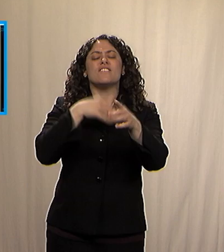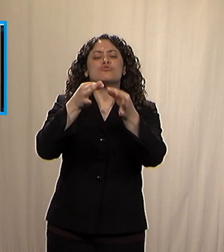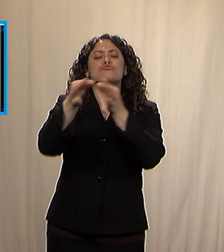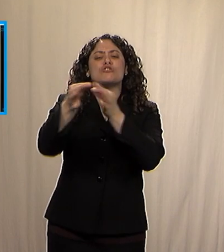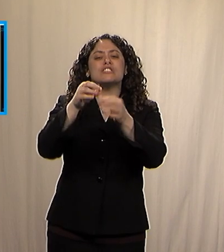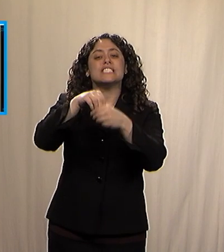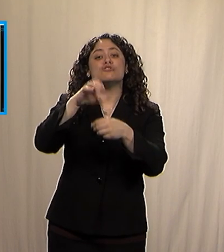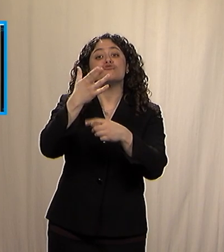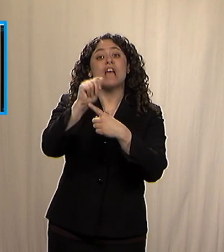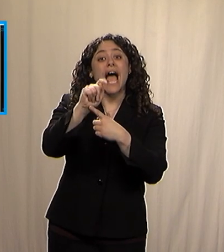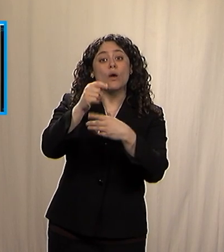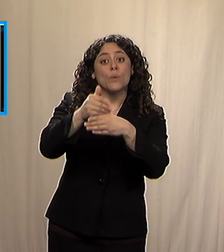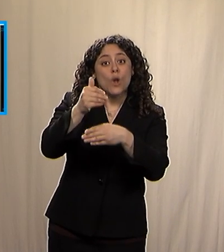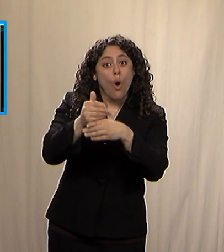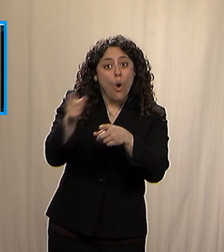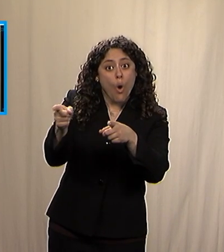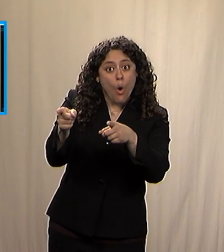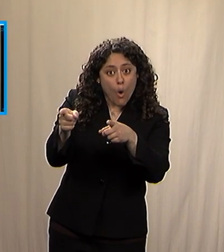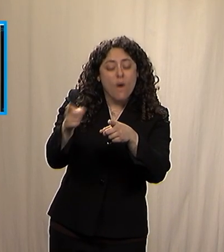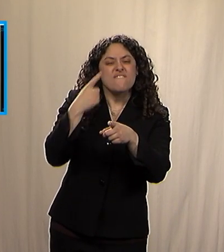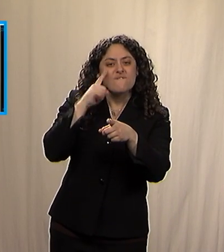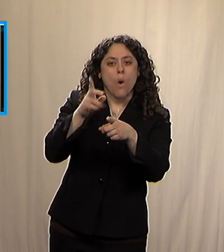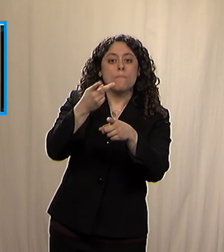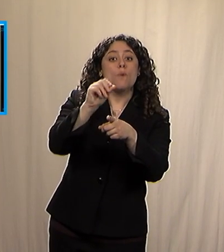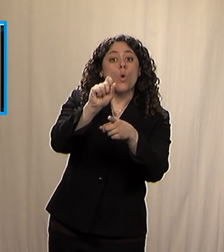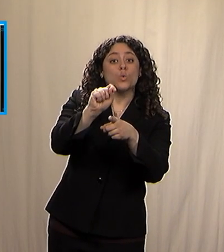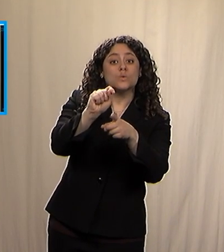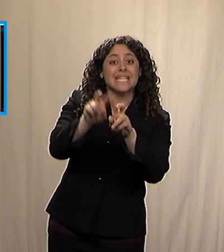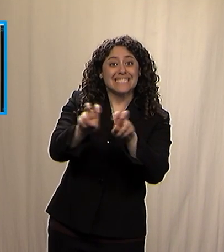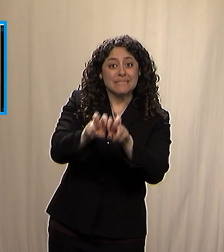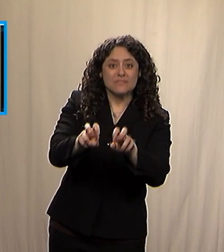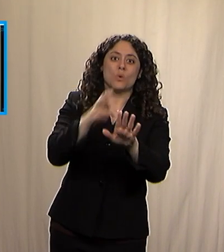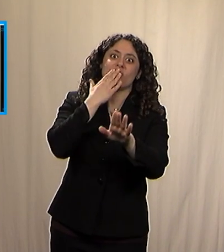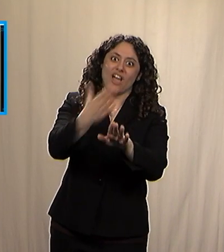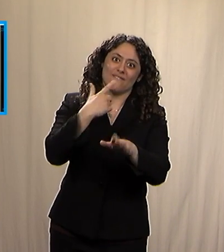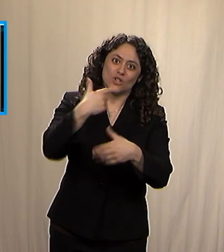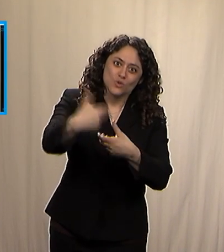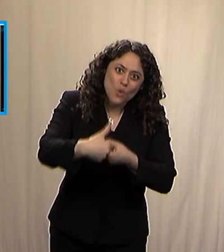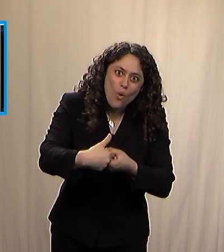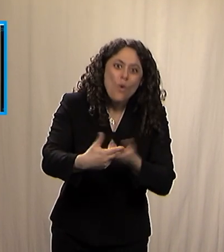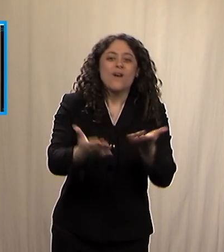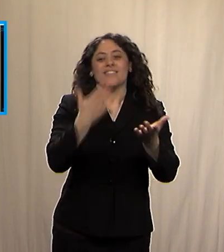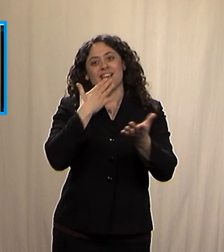Thank you to everyone for joining. Thank you to the interpreters.